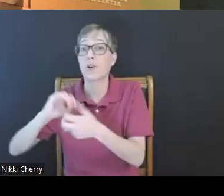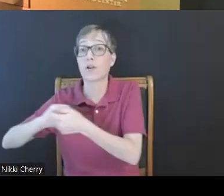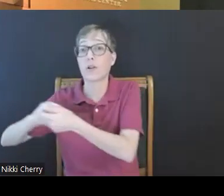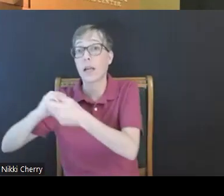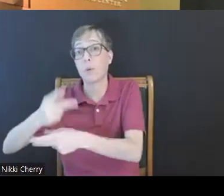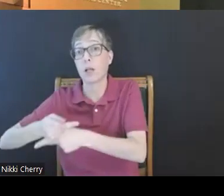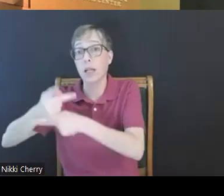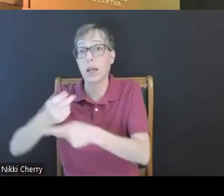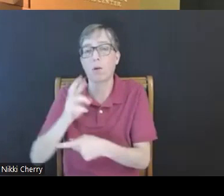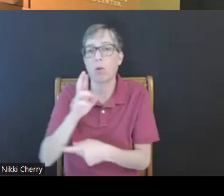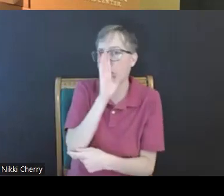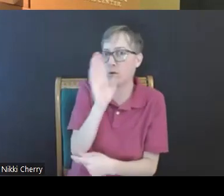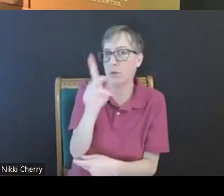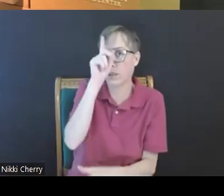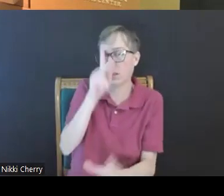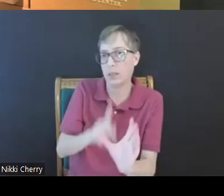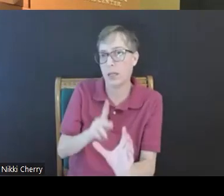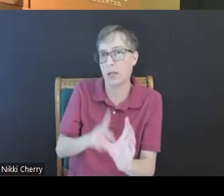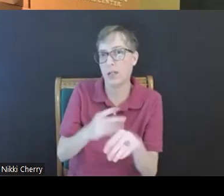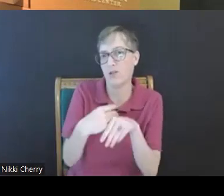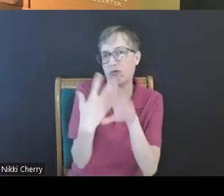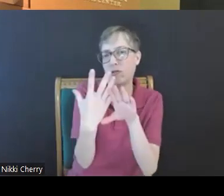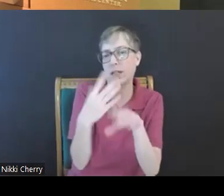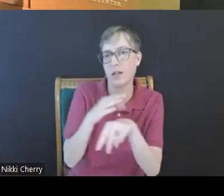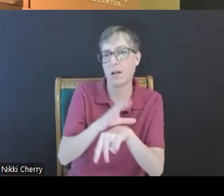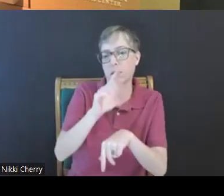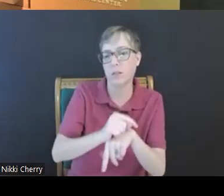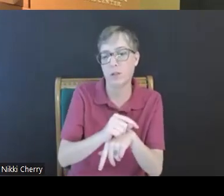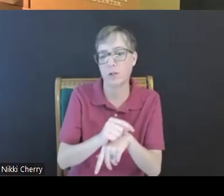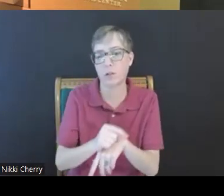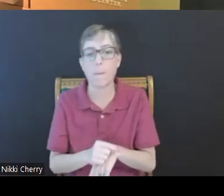psychiatric consultation and then on the left I didn't talk much about that we've also built a